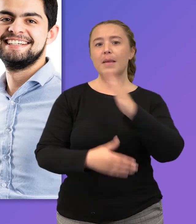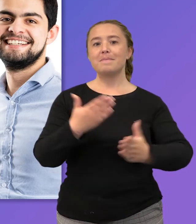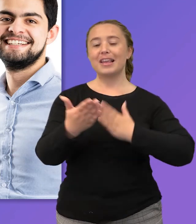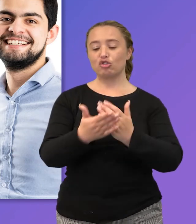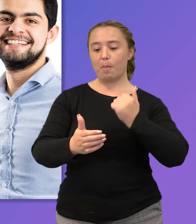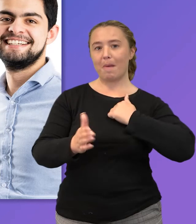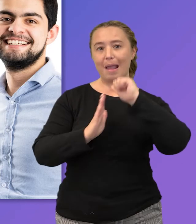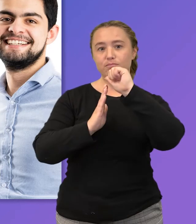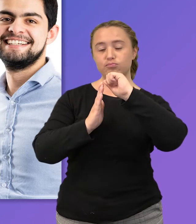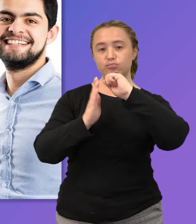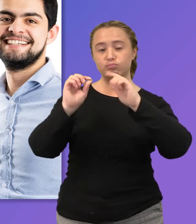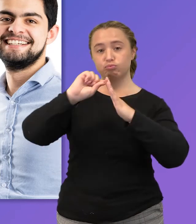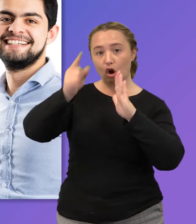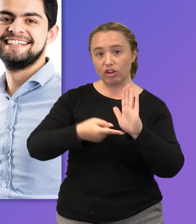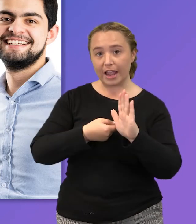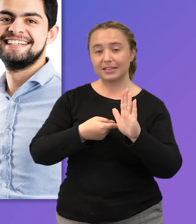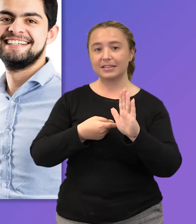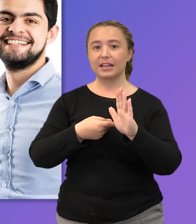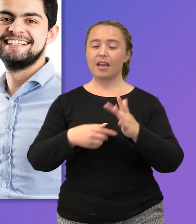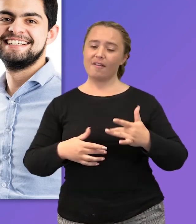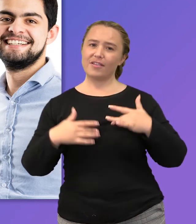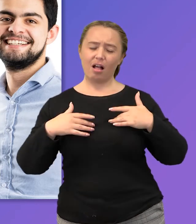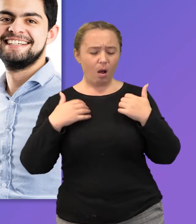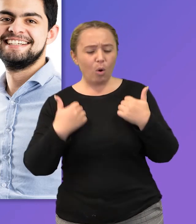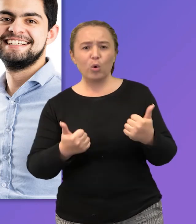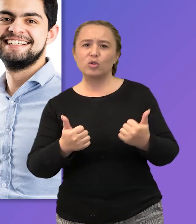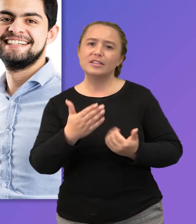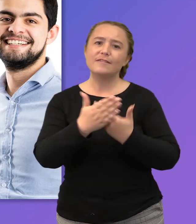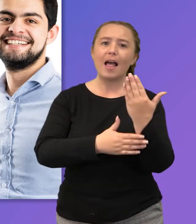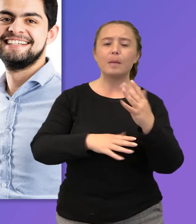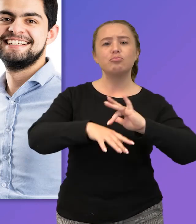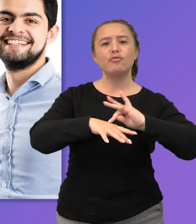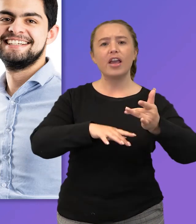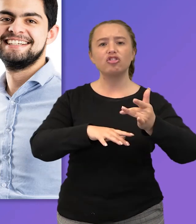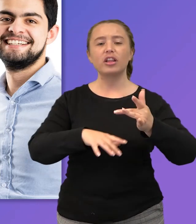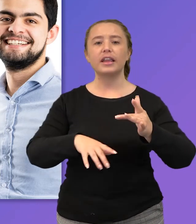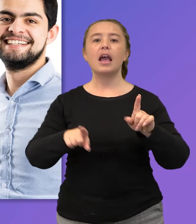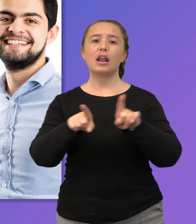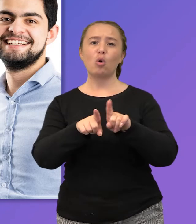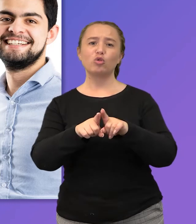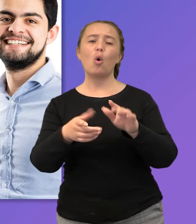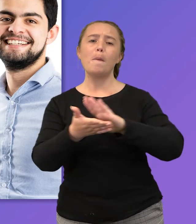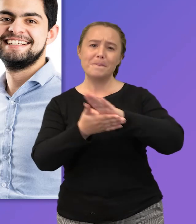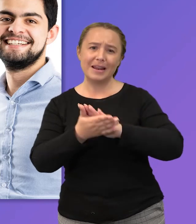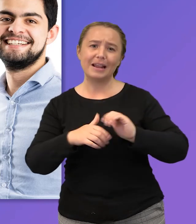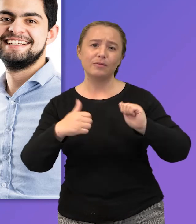projects I complete and the work I do is fulfilling. It develops me professionally and most importantly, it's meaningful.